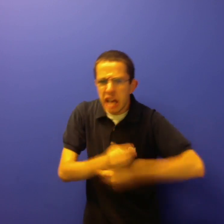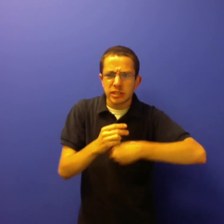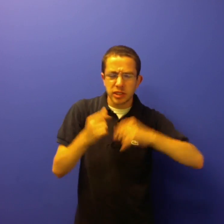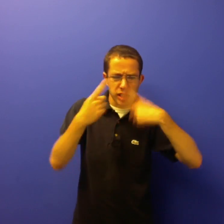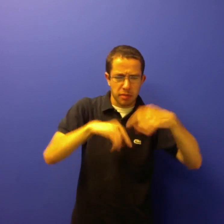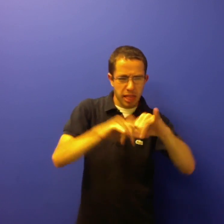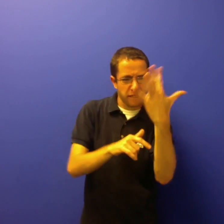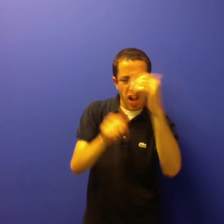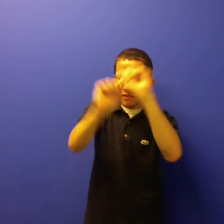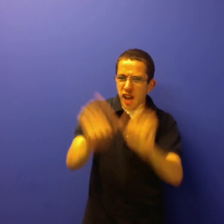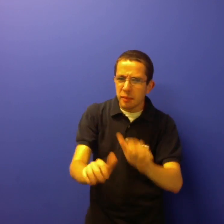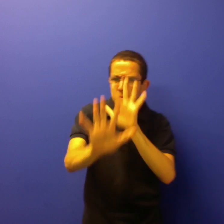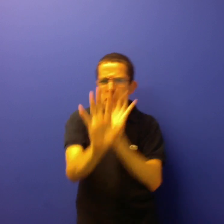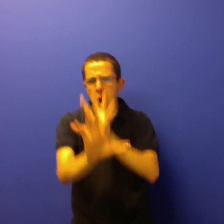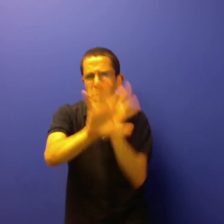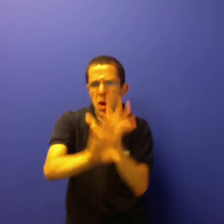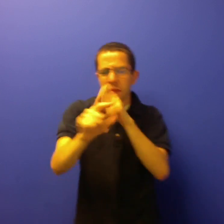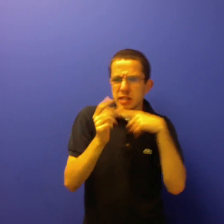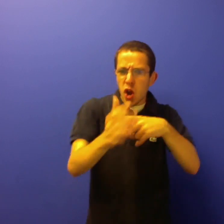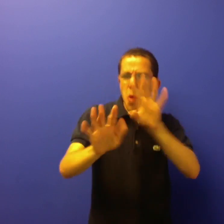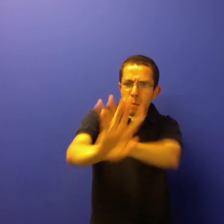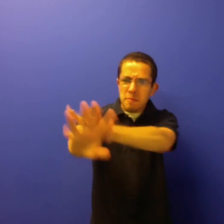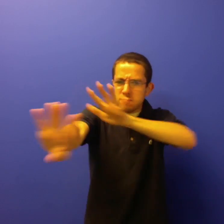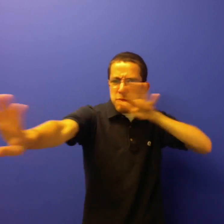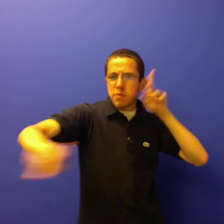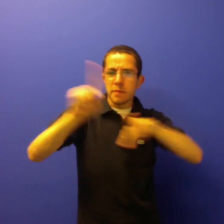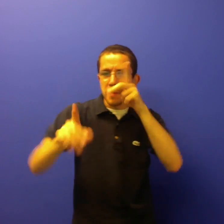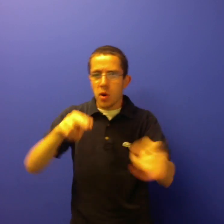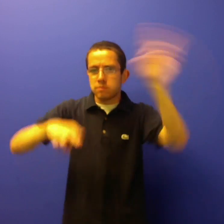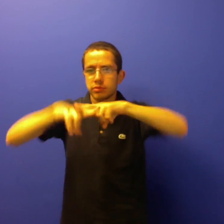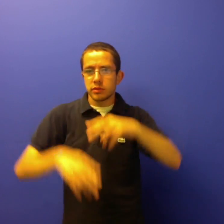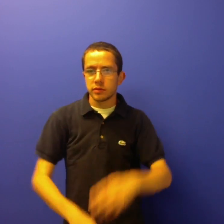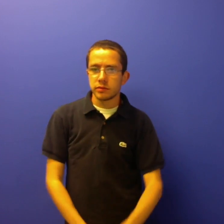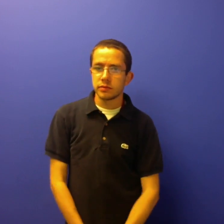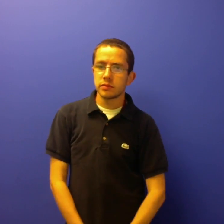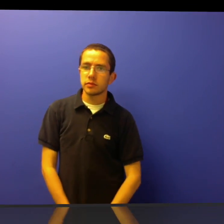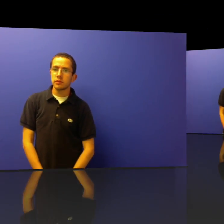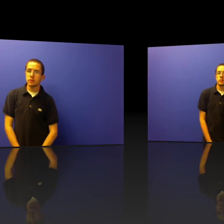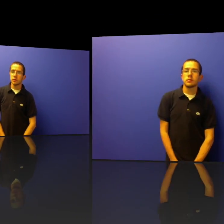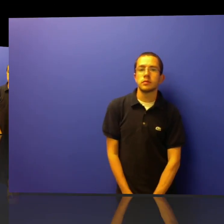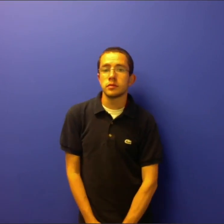Lining up but adding the signplay "5" handshape Increasing people in the signplay *transitions to next slide*